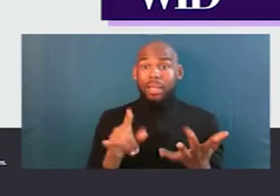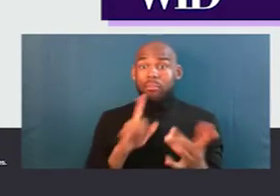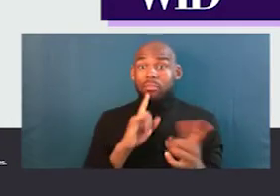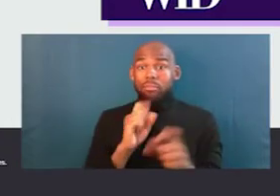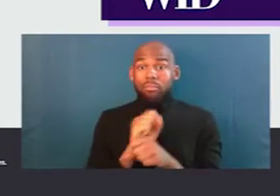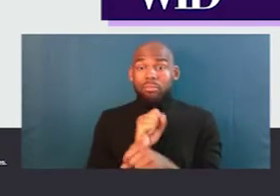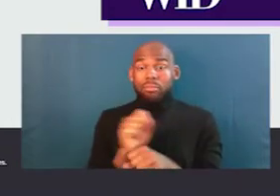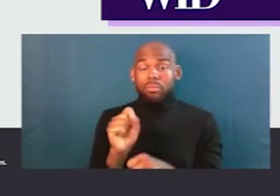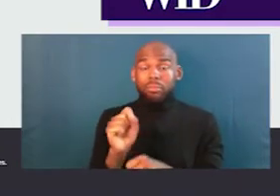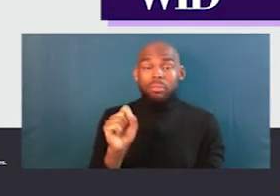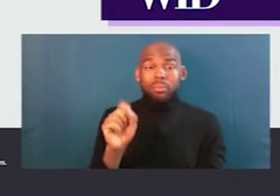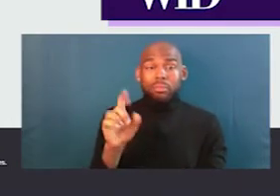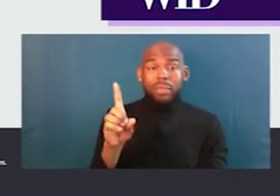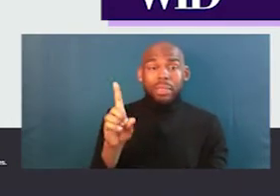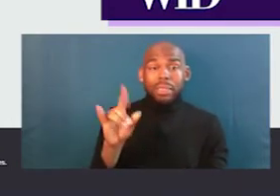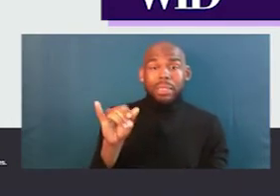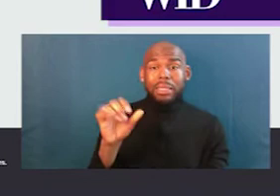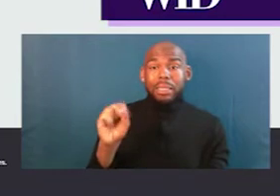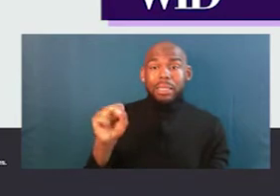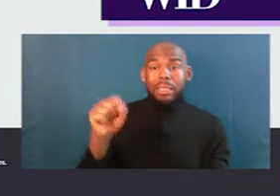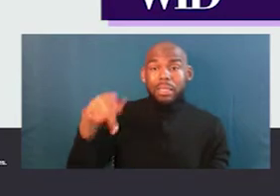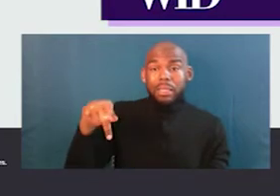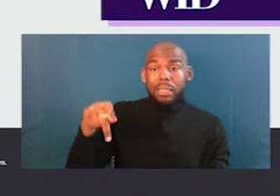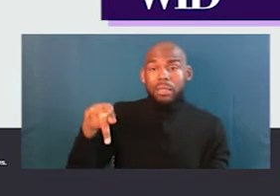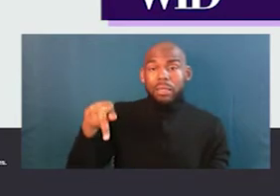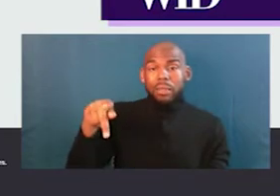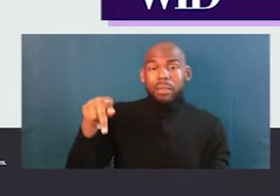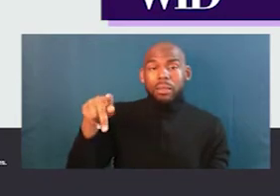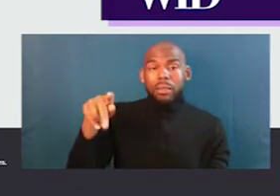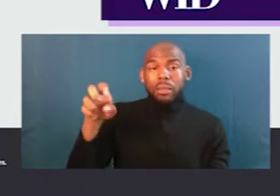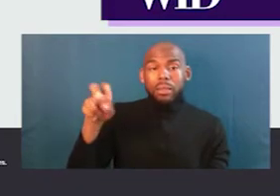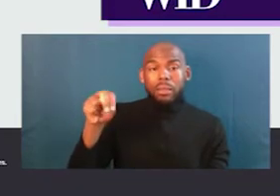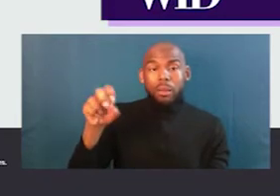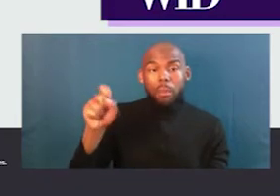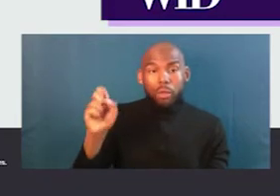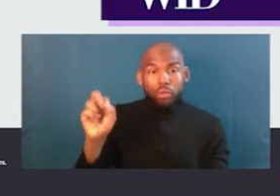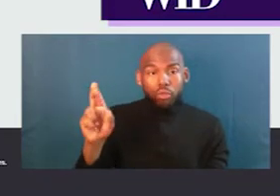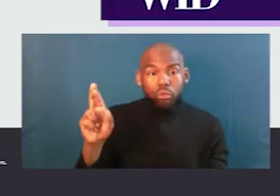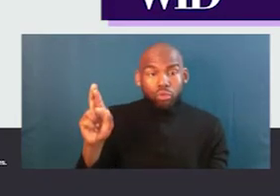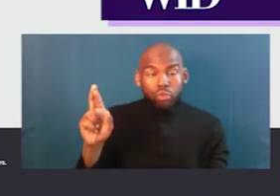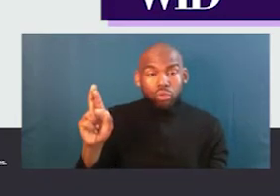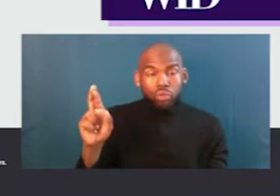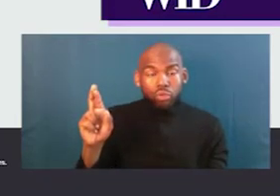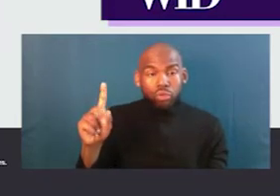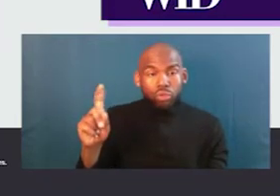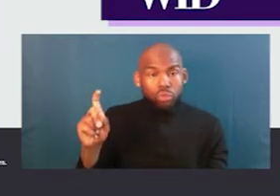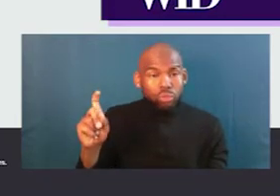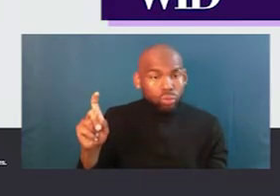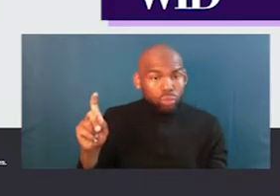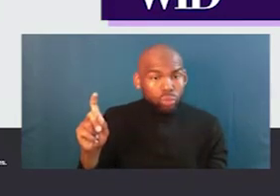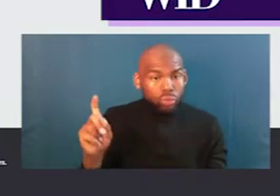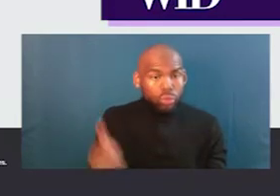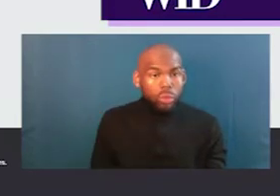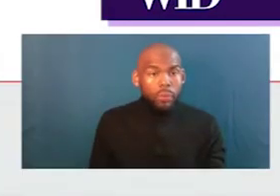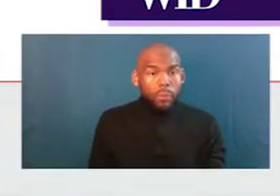Really? >> AUTOMATED VOICE: Heading level to link